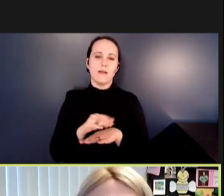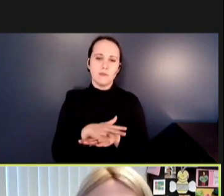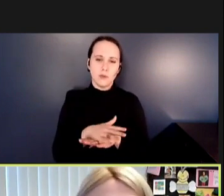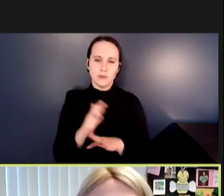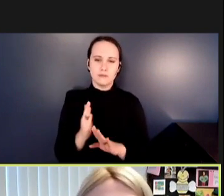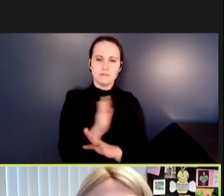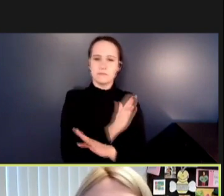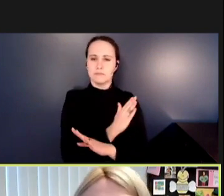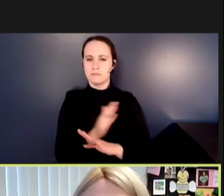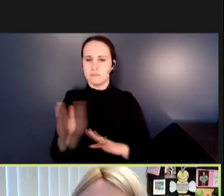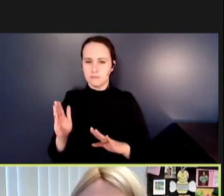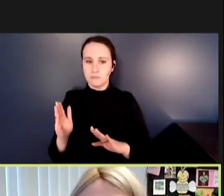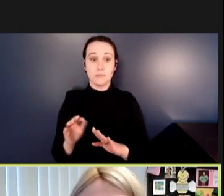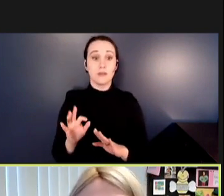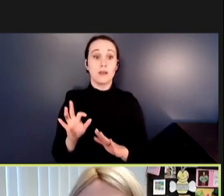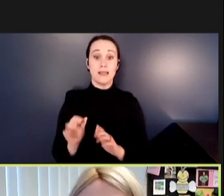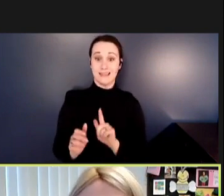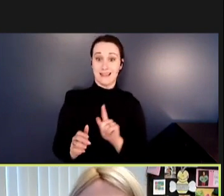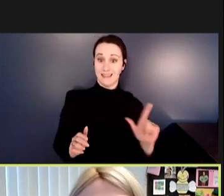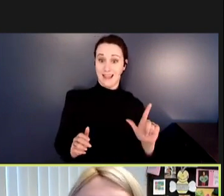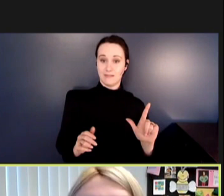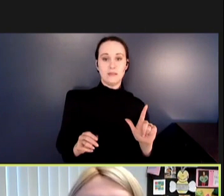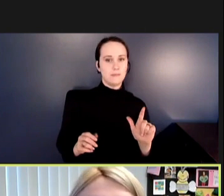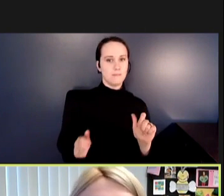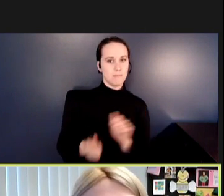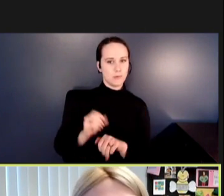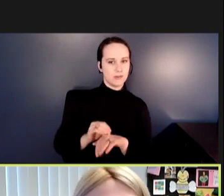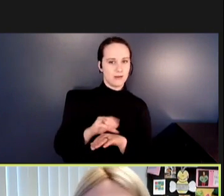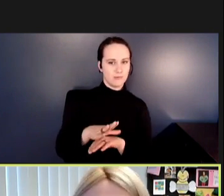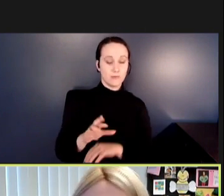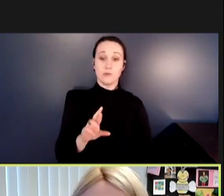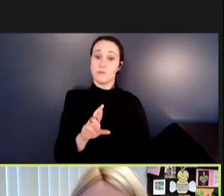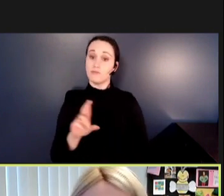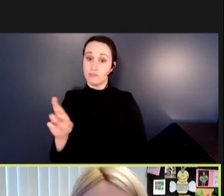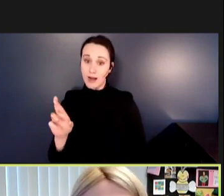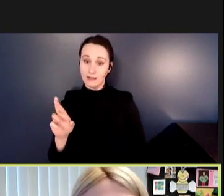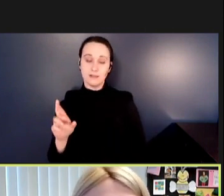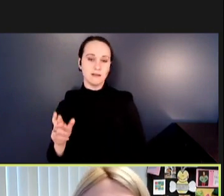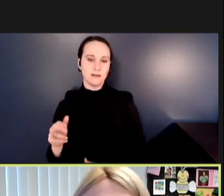vaccination and then the factors on the right side of the line predict vaccine acceptance.